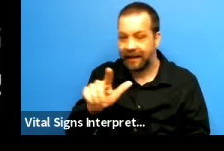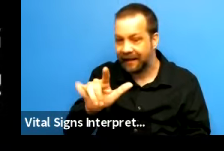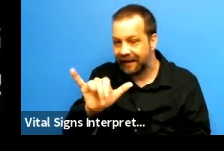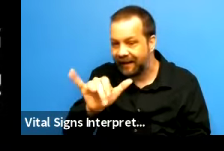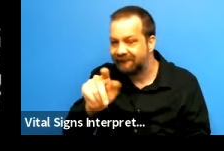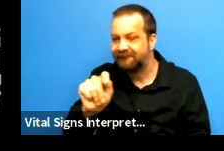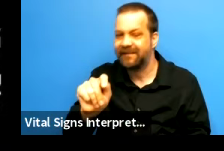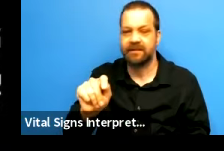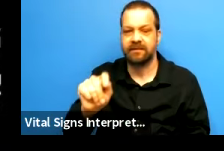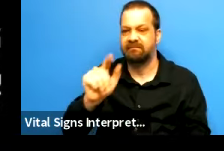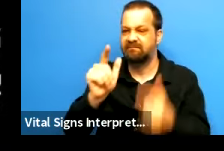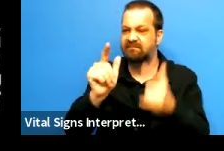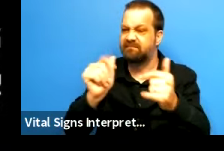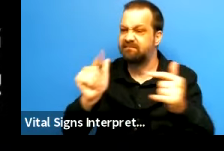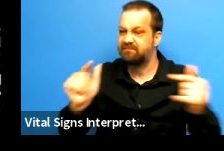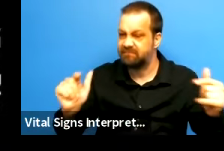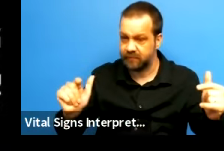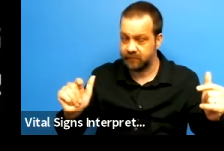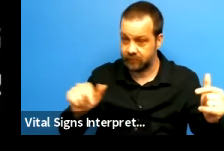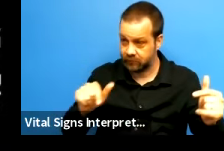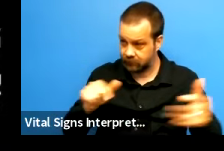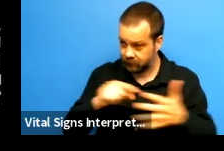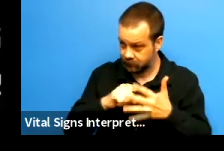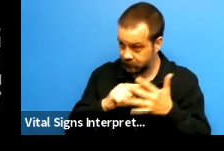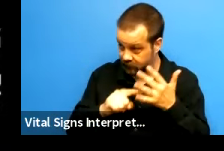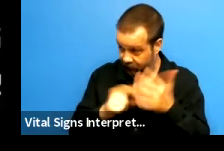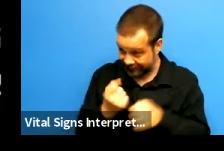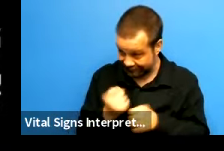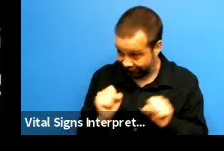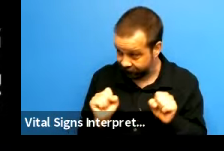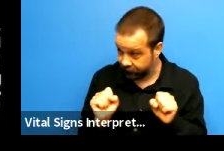what's going on there? Am I safe on transportation?